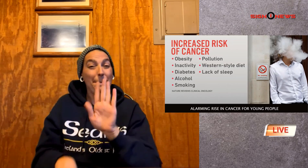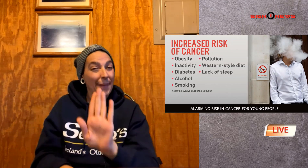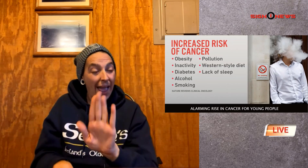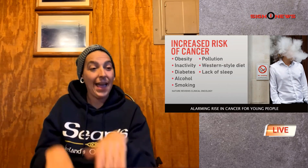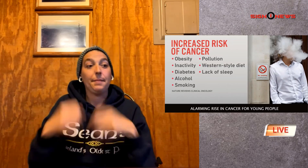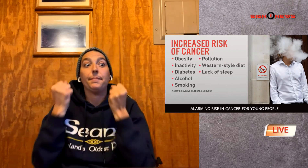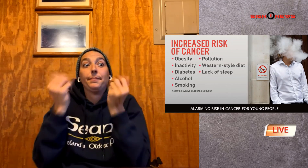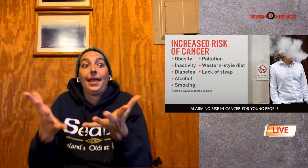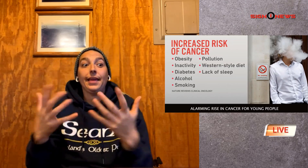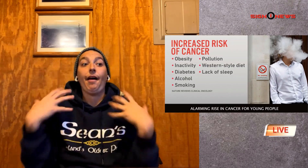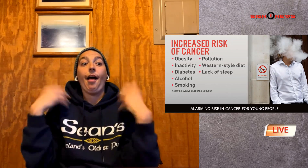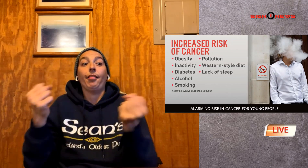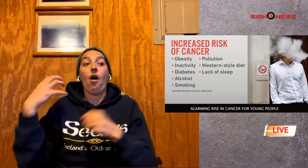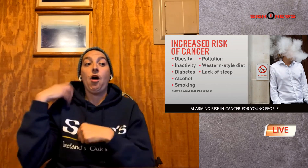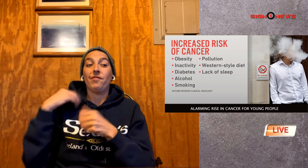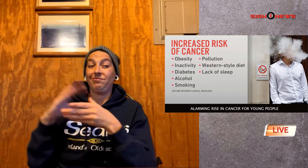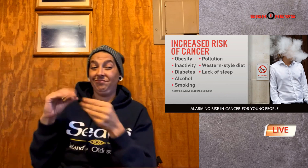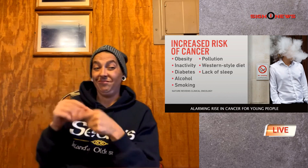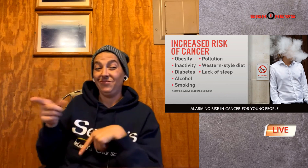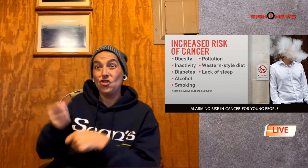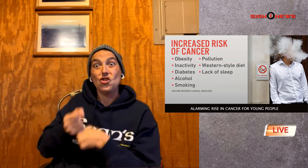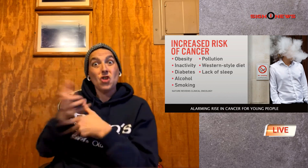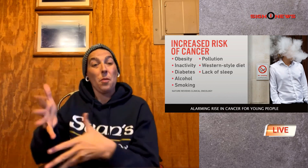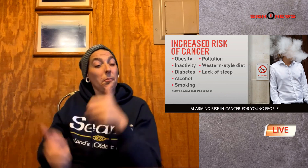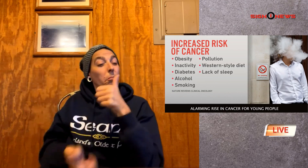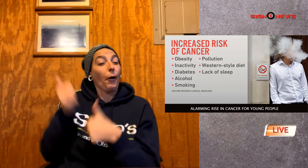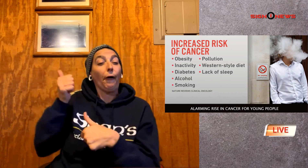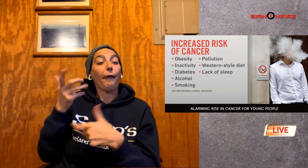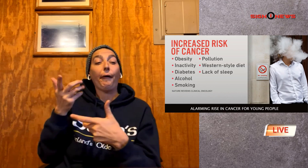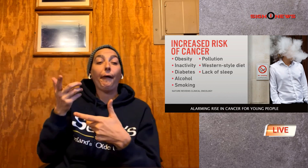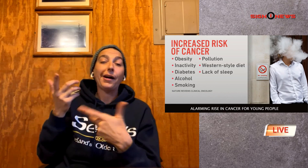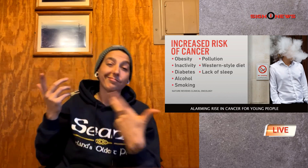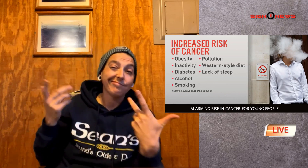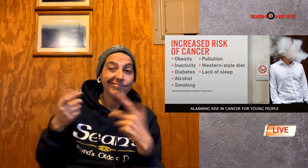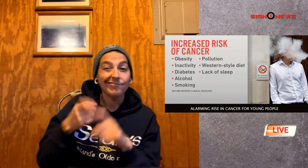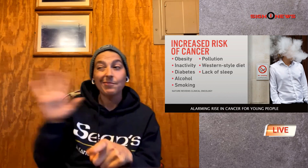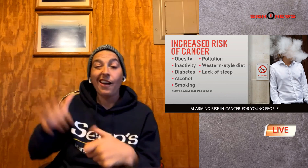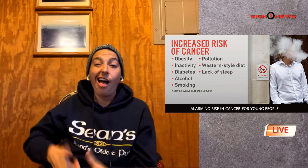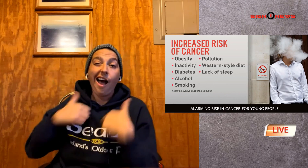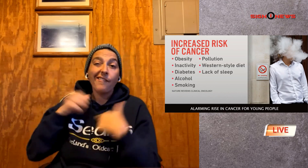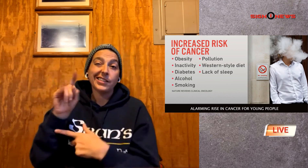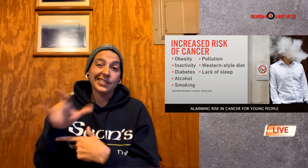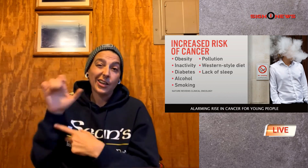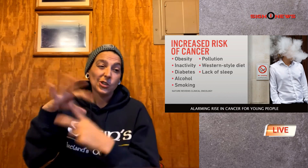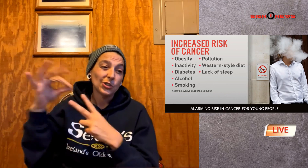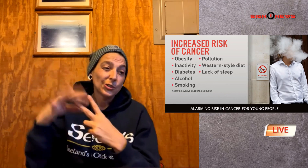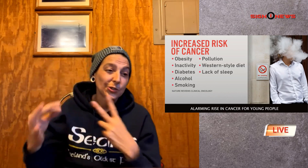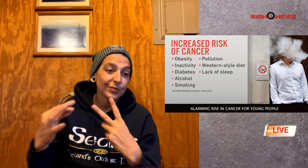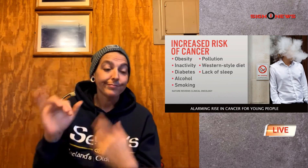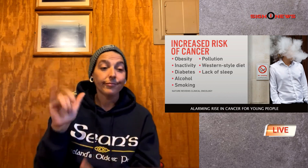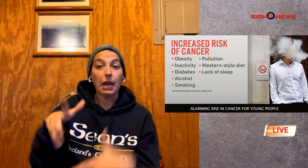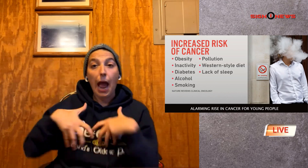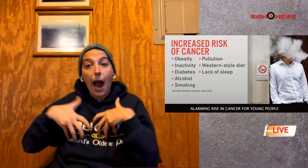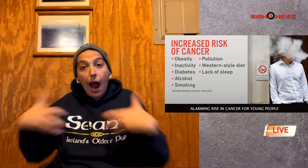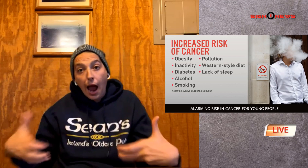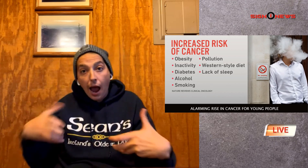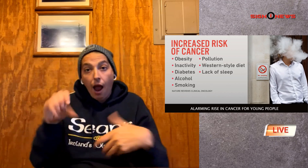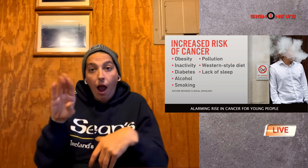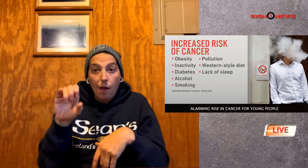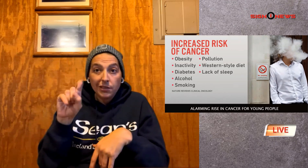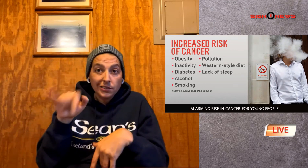but many health officials say the cause most likely comes down to lifestyle choices obesity